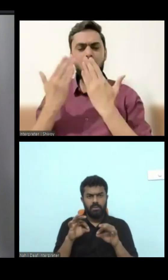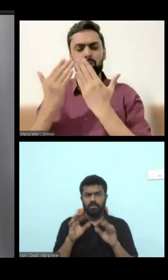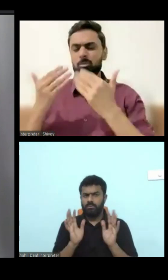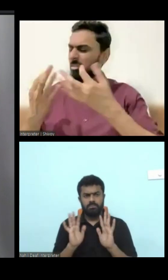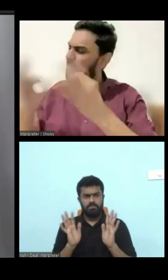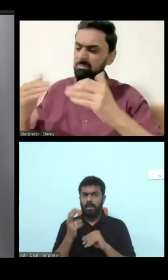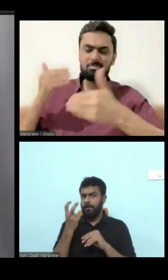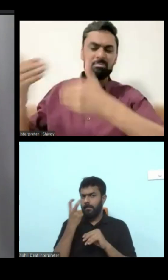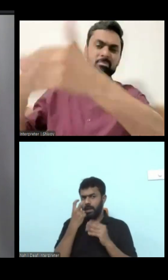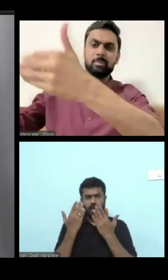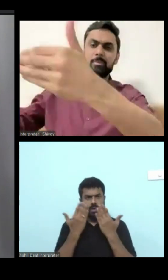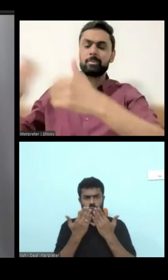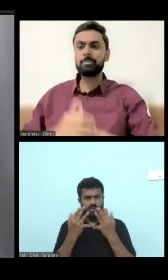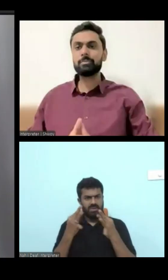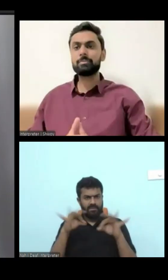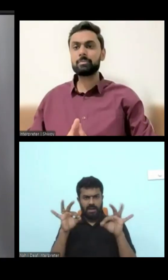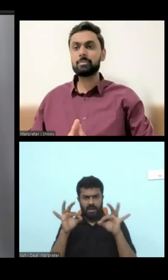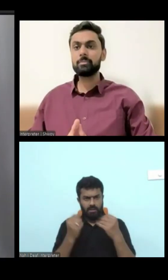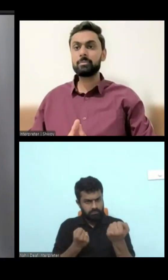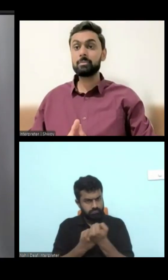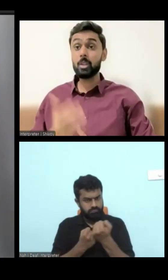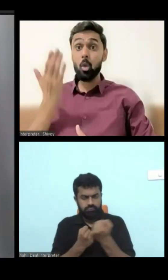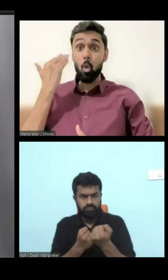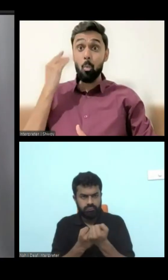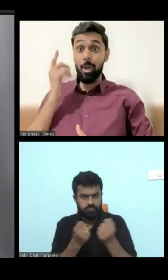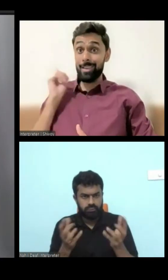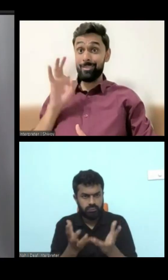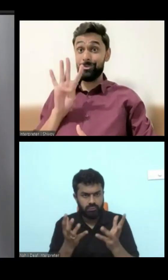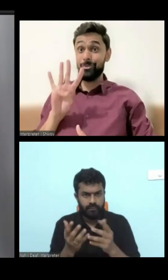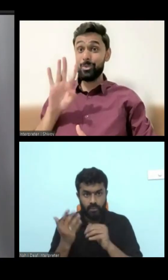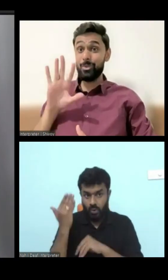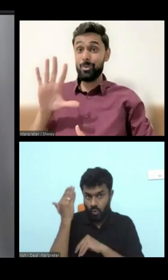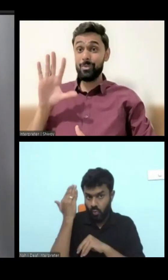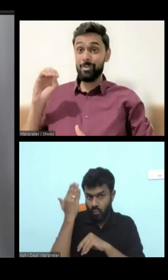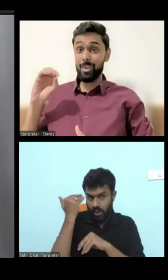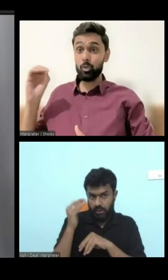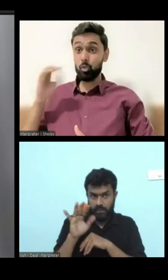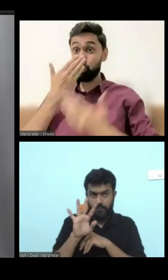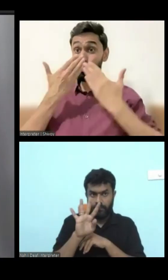When these 4500 students learned how to type, they came back to us and told us about another unique